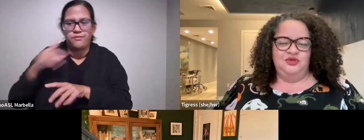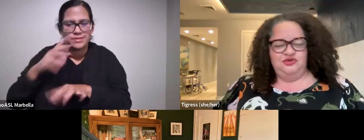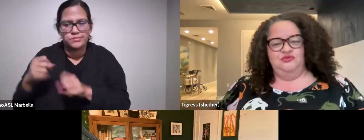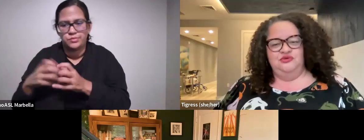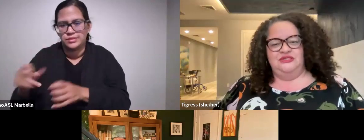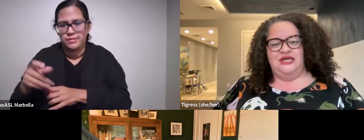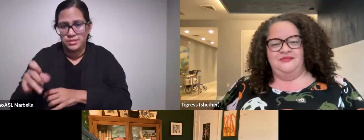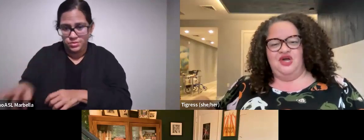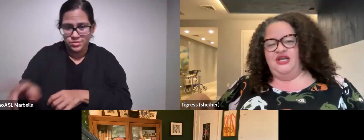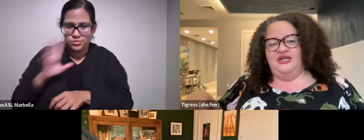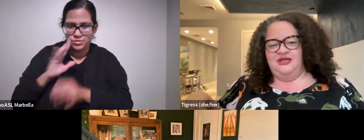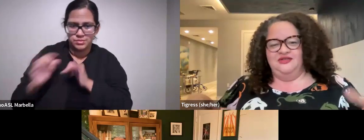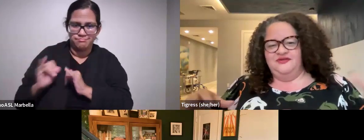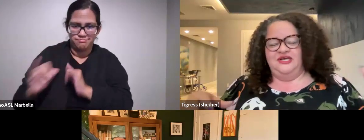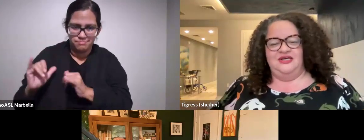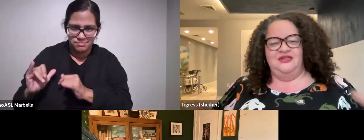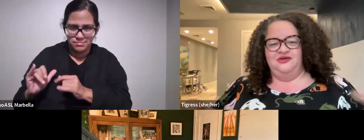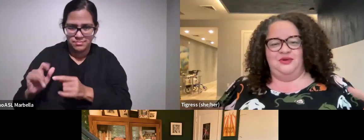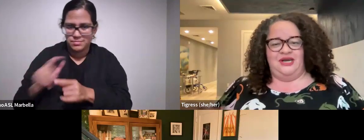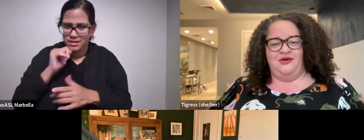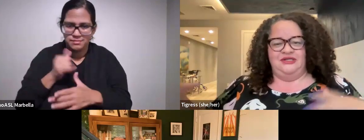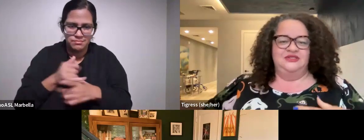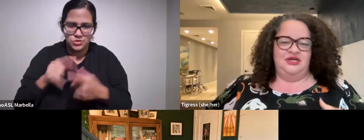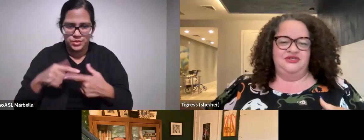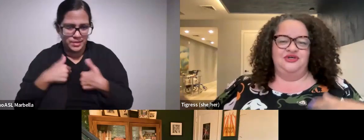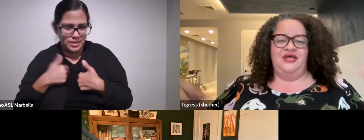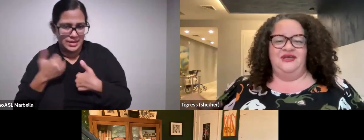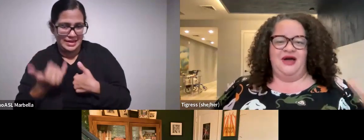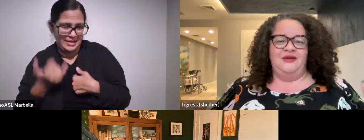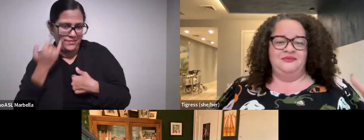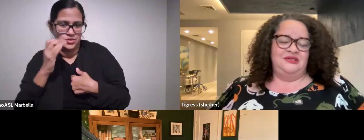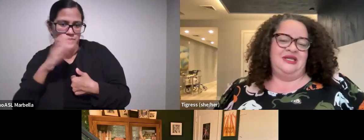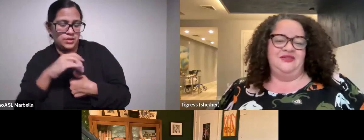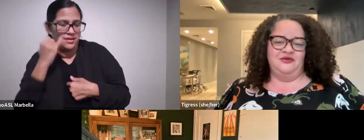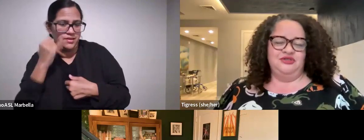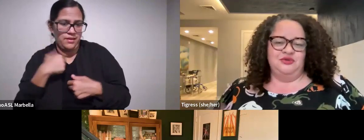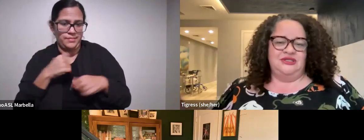would you do the same non intervening thing that you're doing now that it's a stranger, the lady in the grocery store,